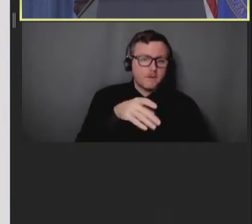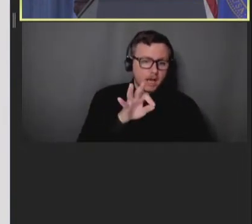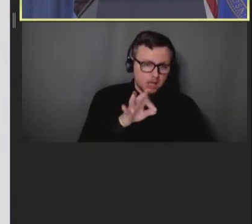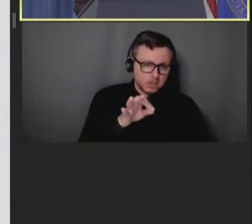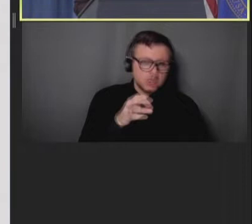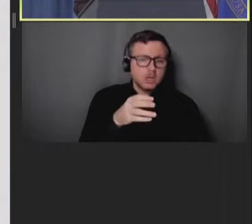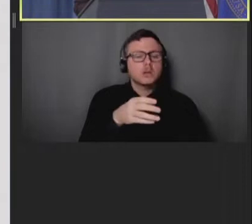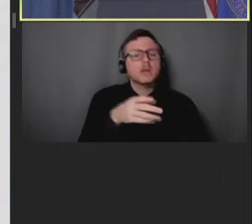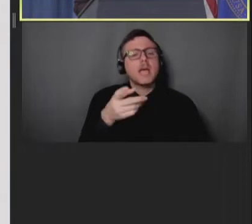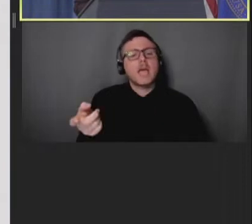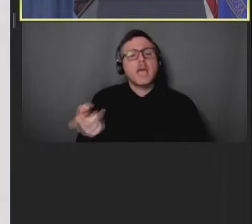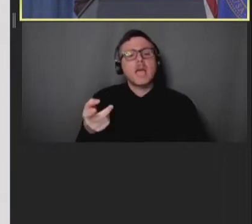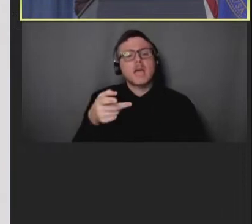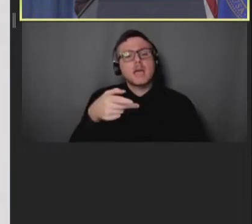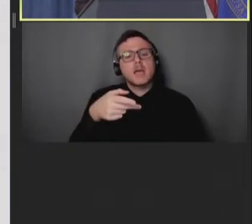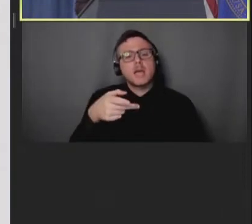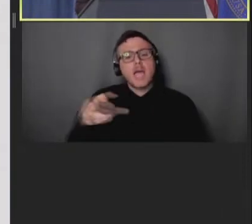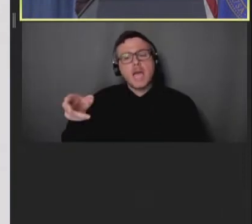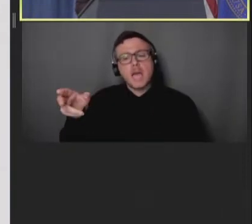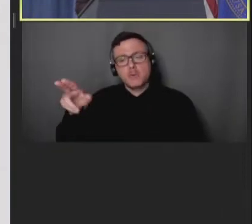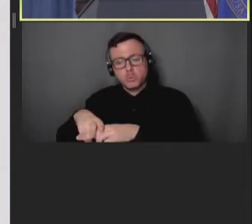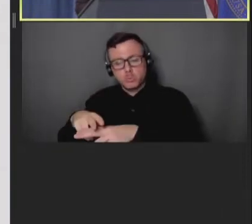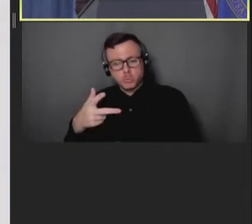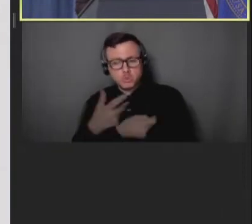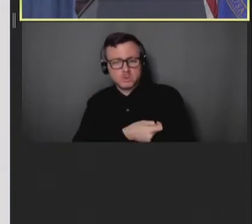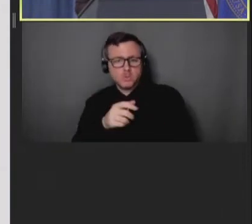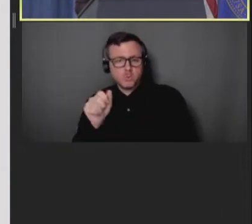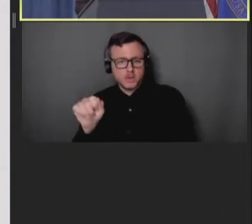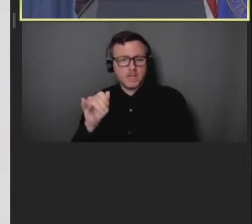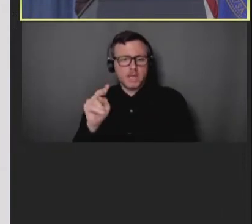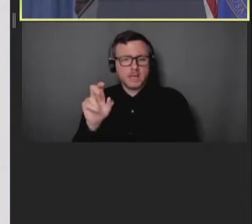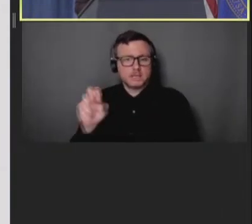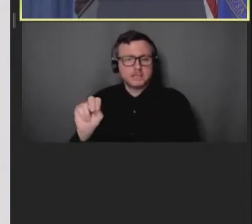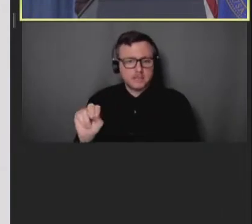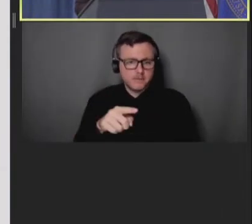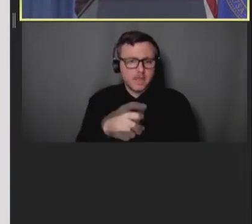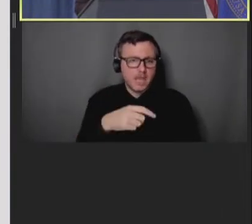Janssen, they in fact had the highest neutralizing antibody results at day 91,